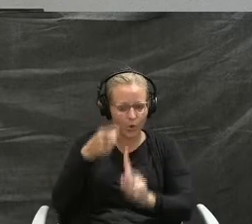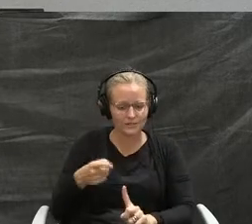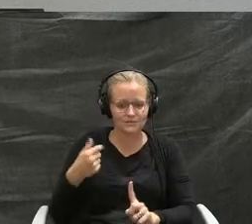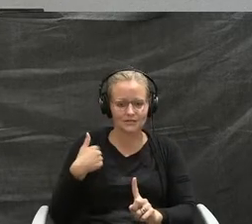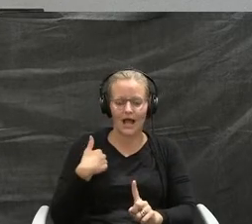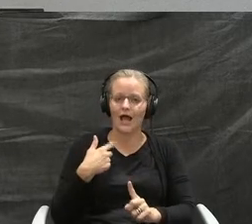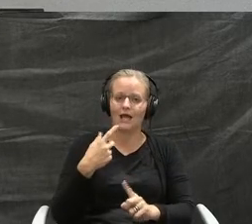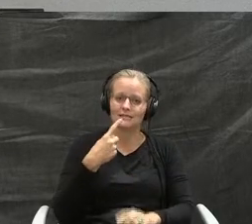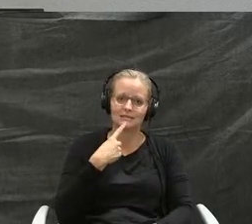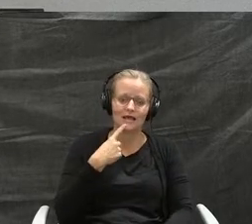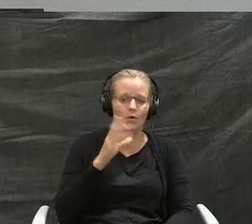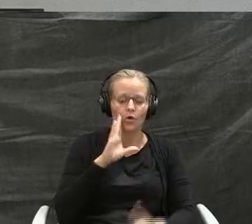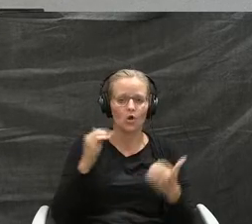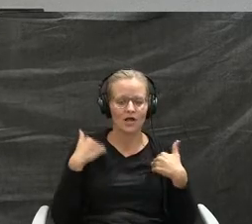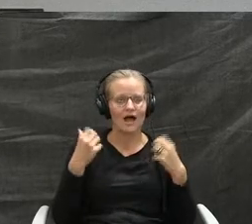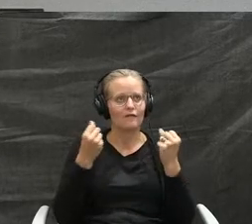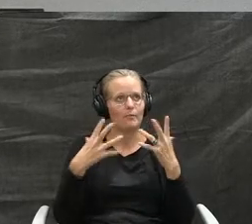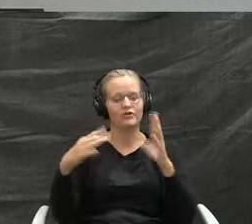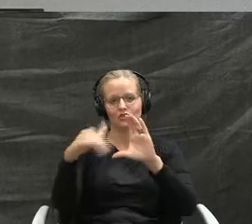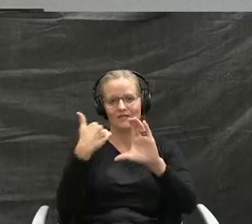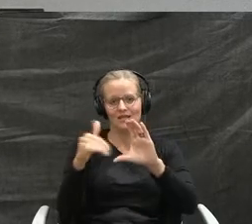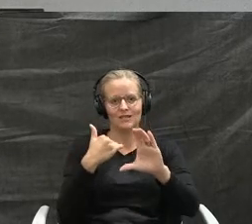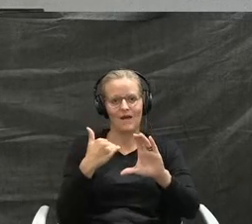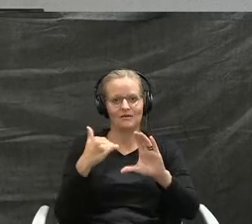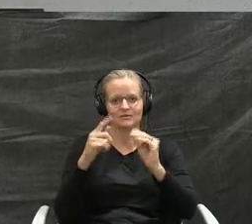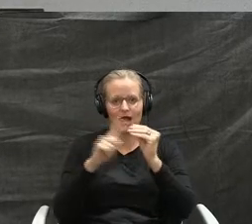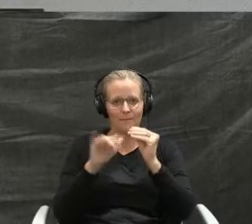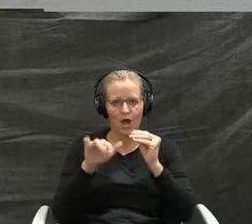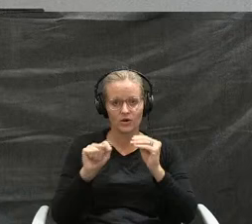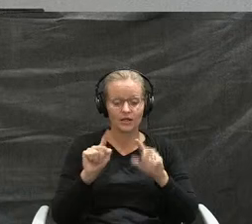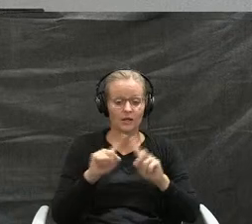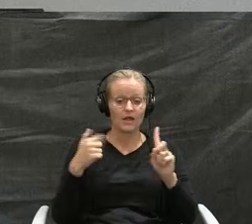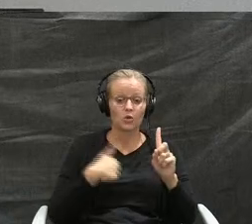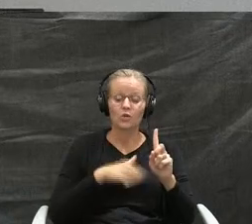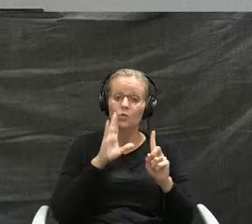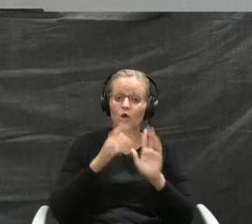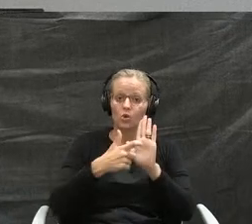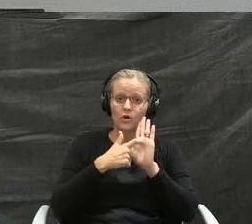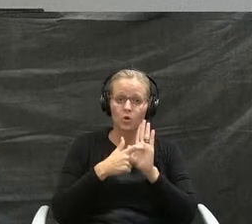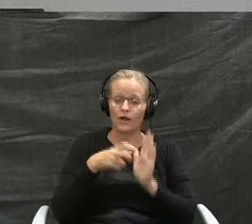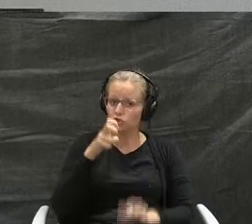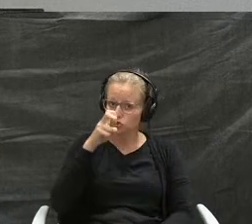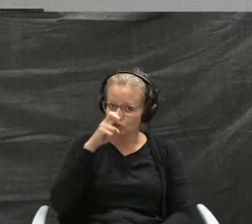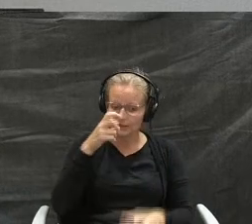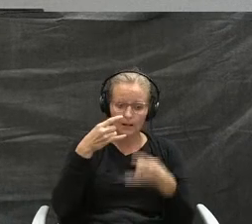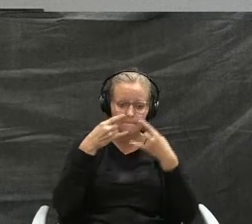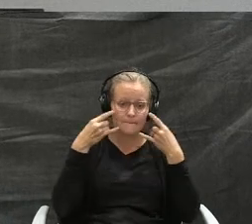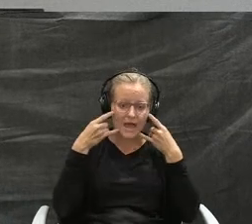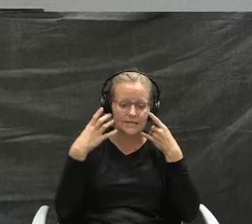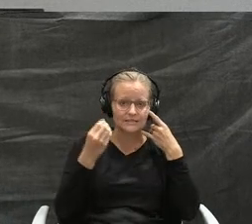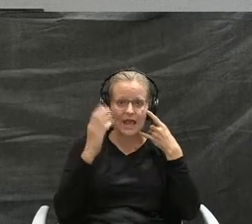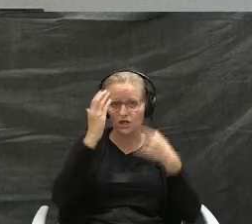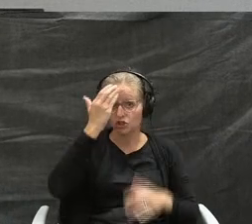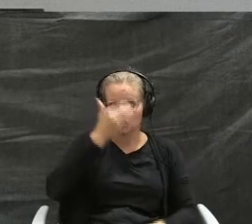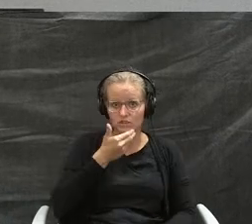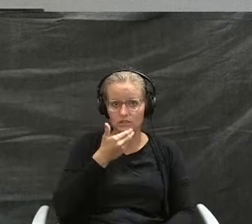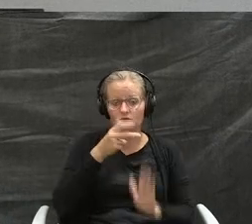We will require a strict mass and shield policy, and I realized that many governors throughout the country or